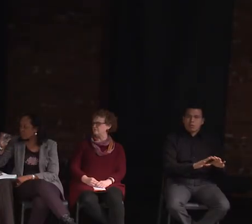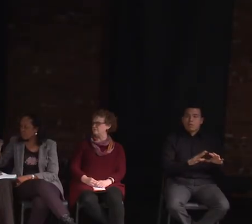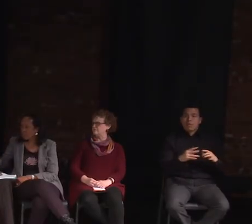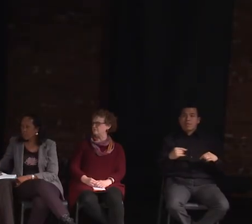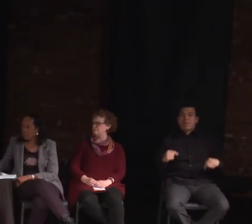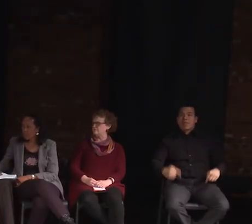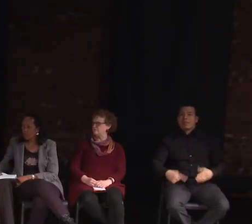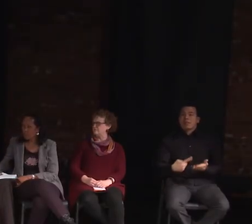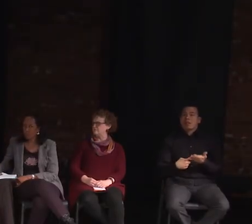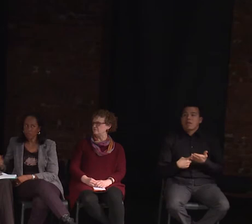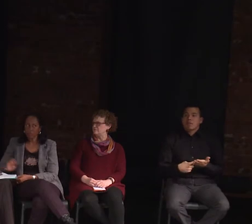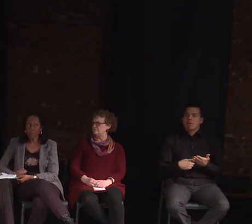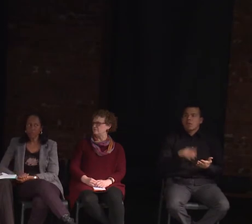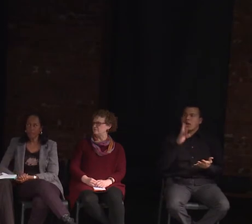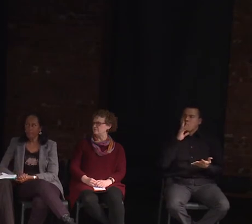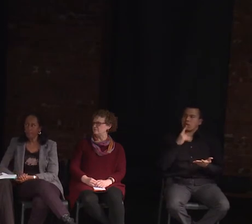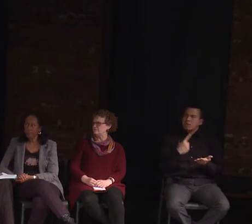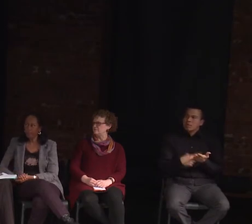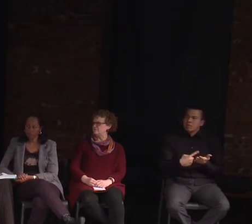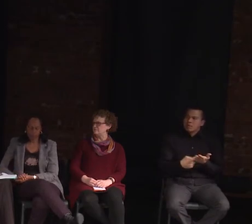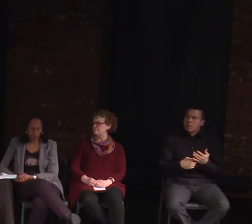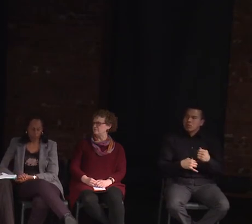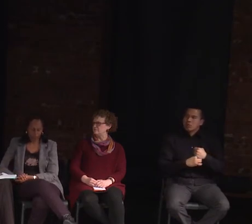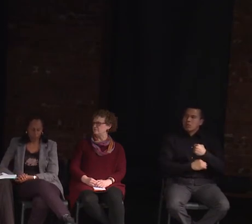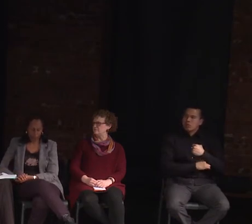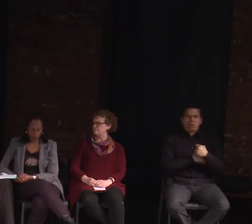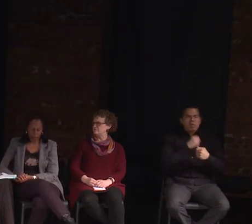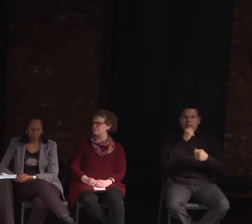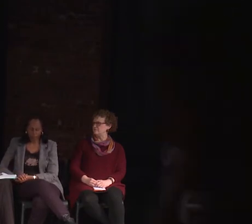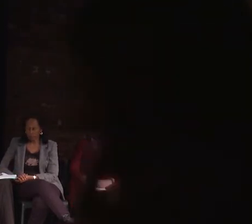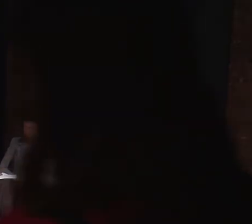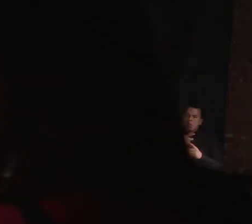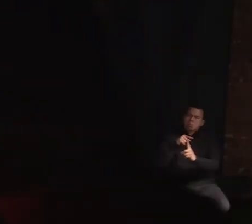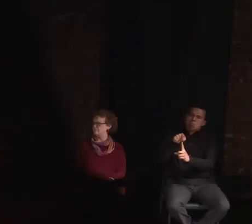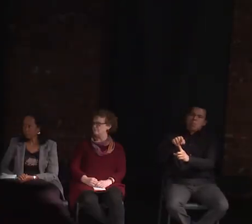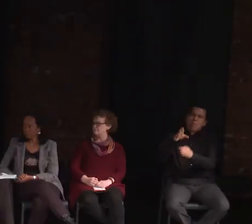of structures instead of it being about people.